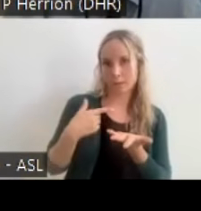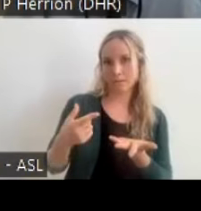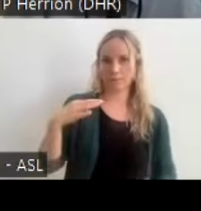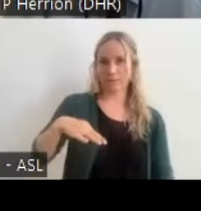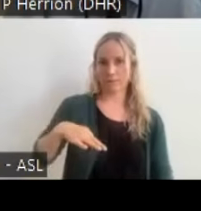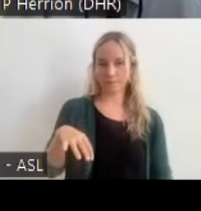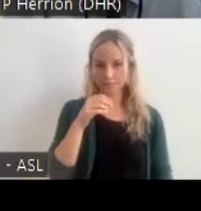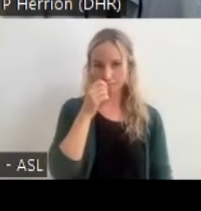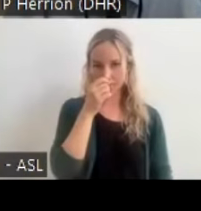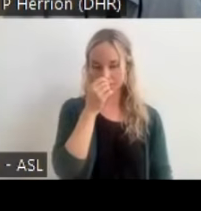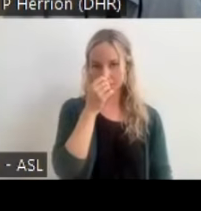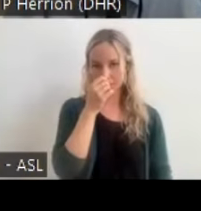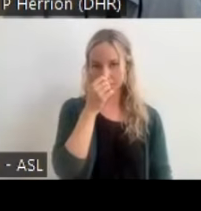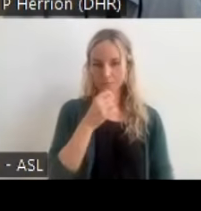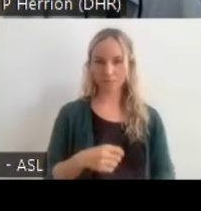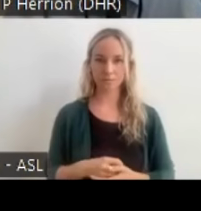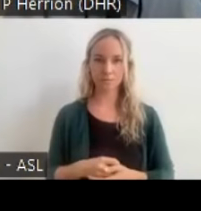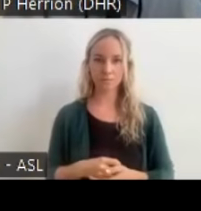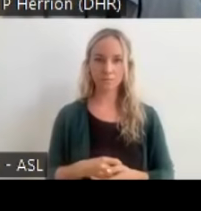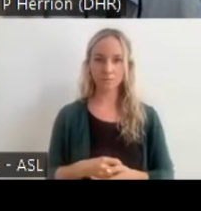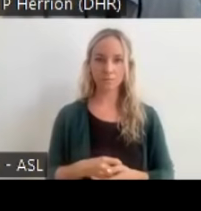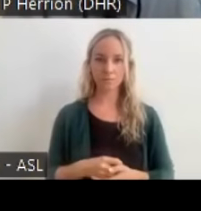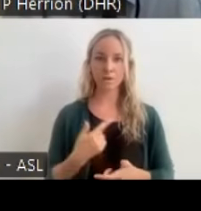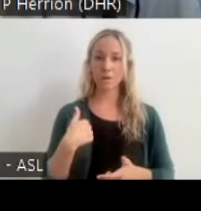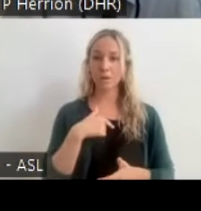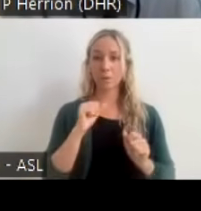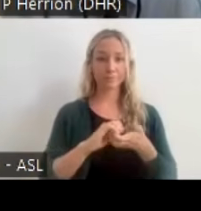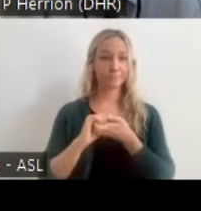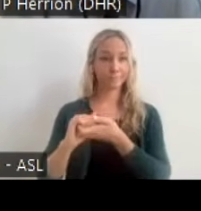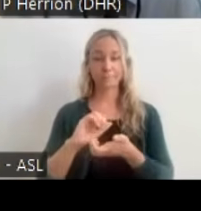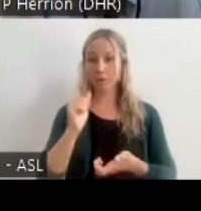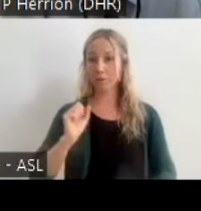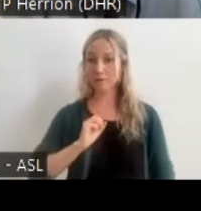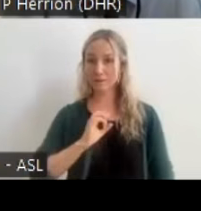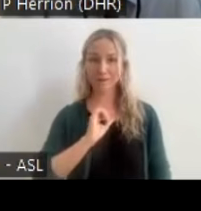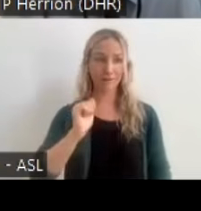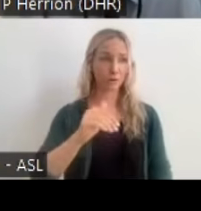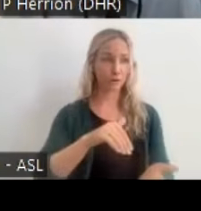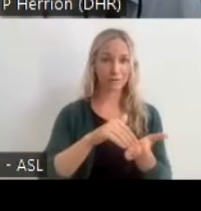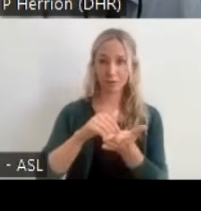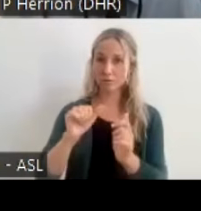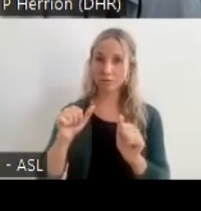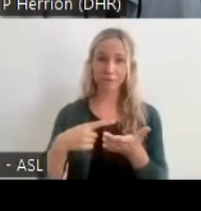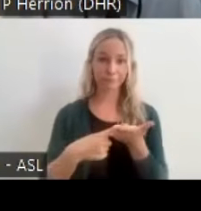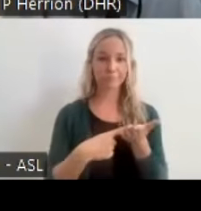work, And then what role our agency would play if you